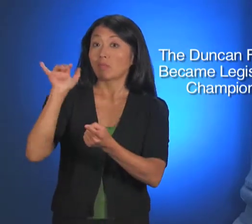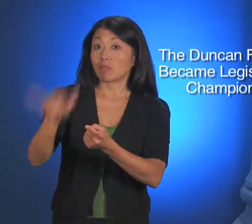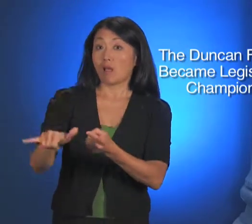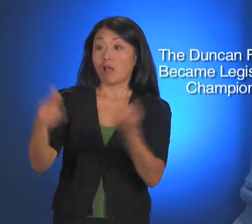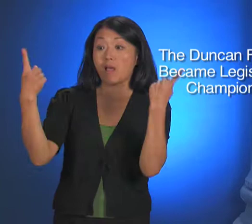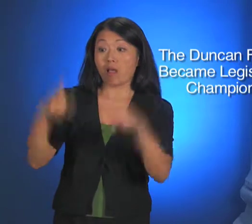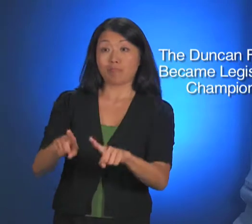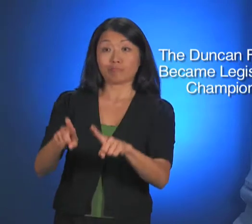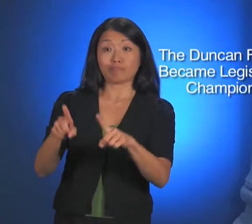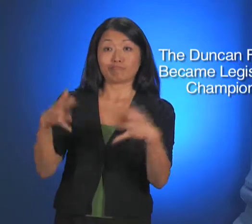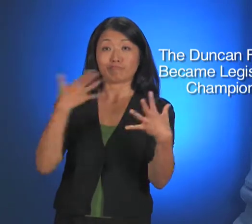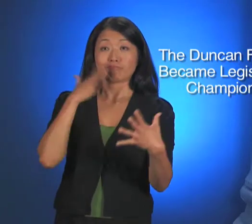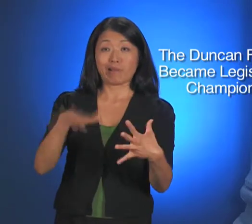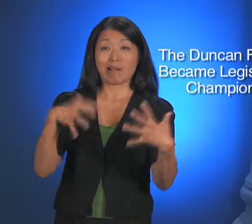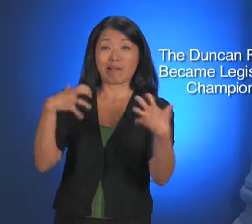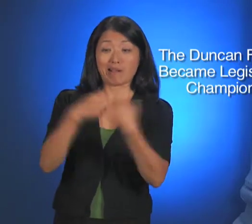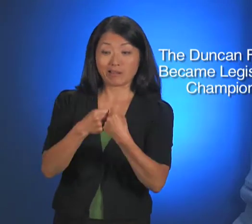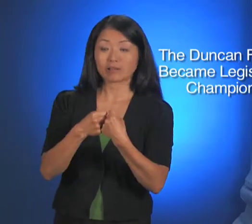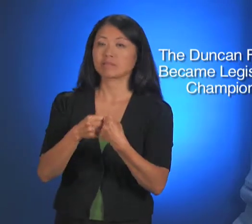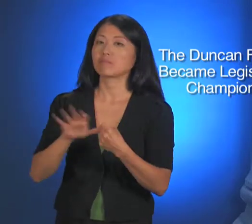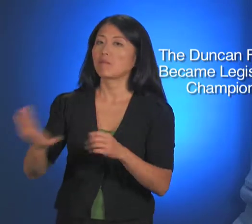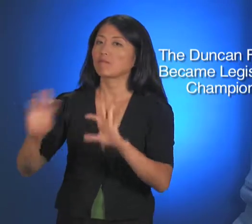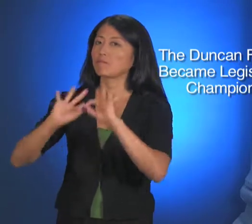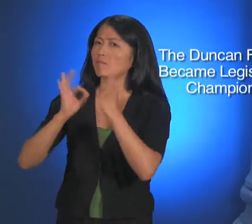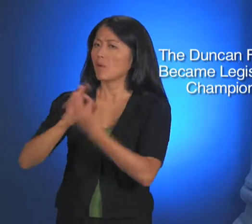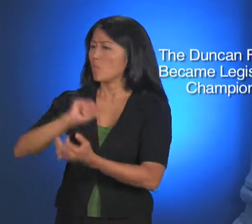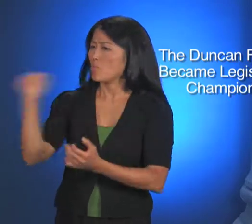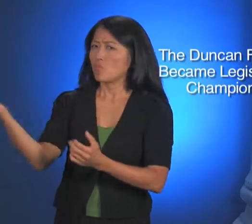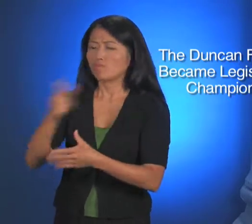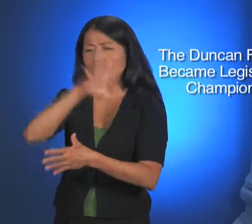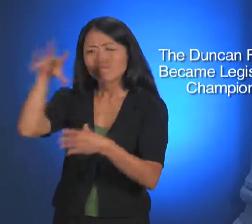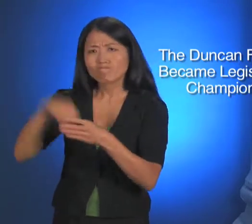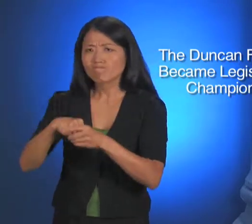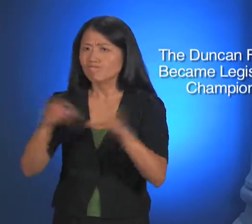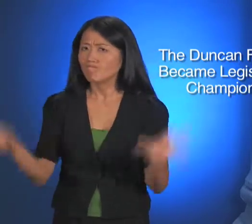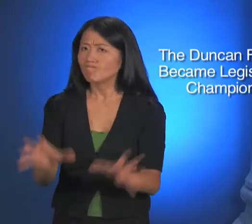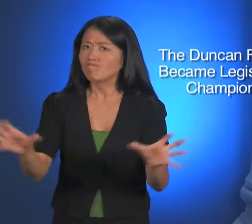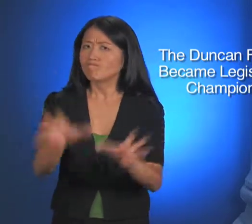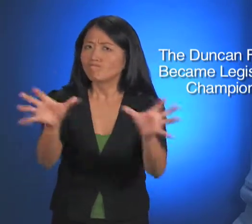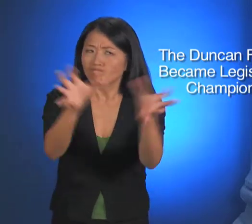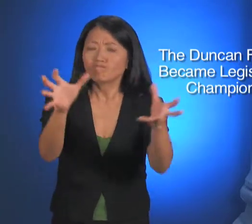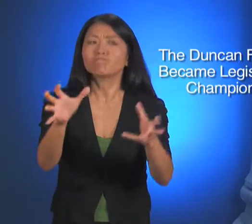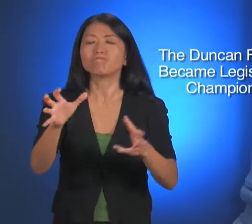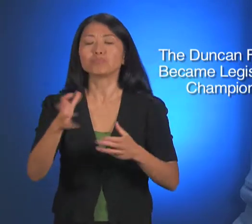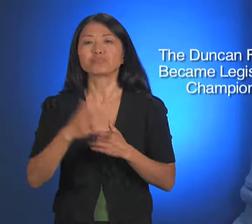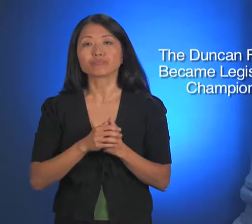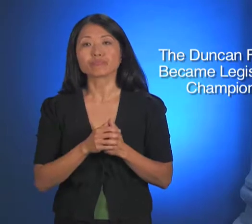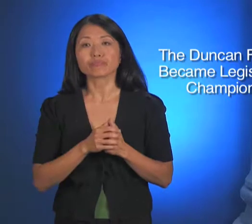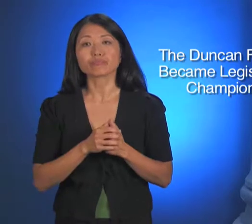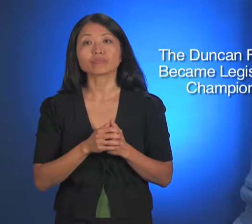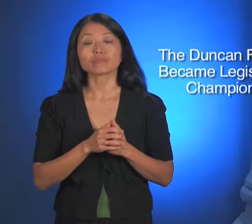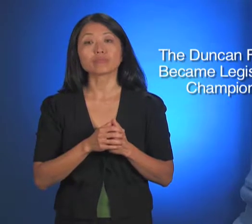Since the accident, the Duncan family has become legislative champions.